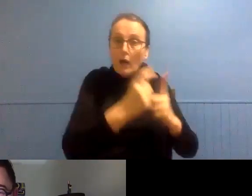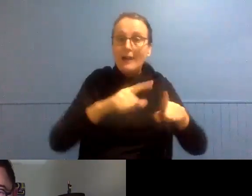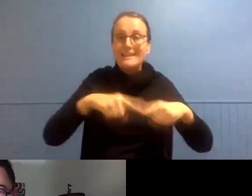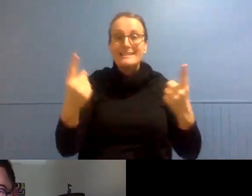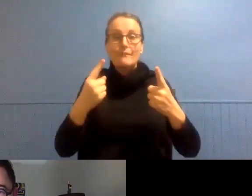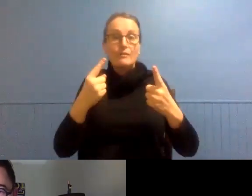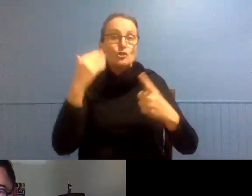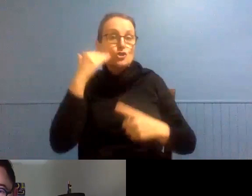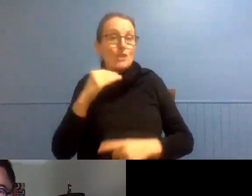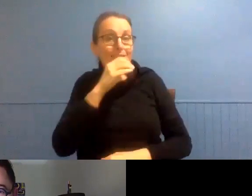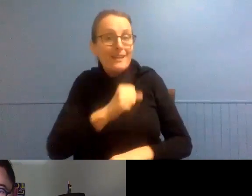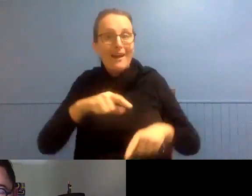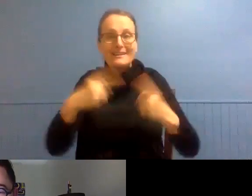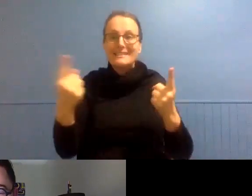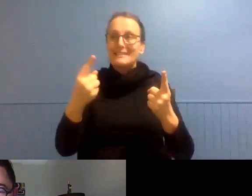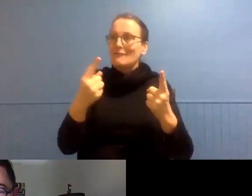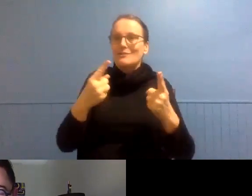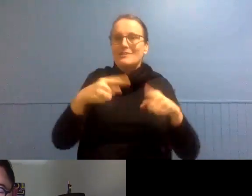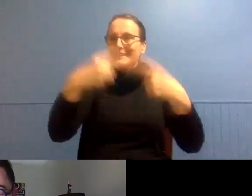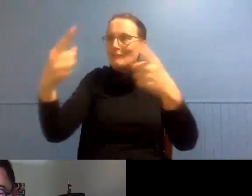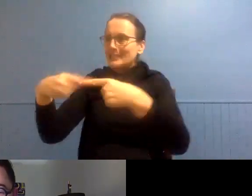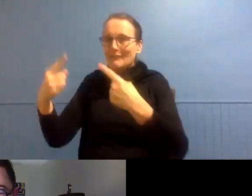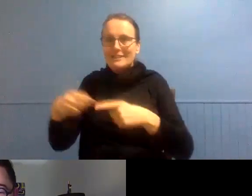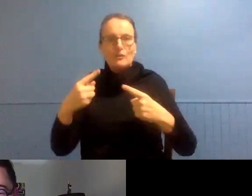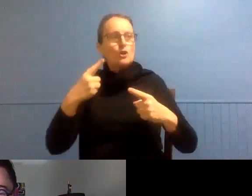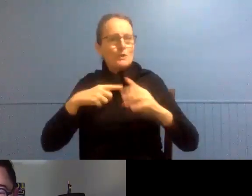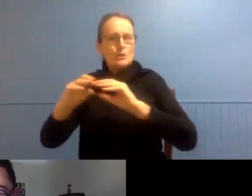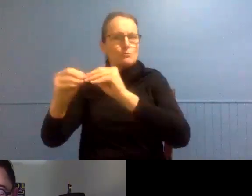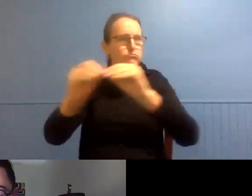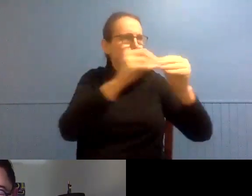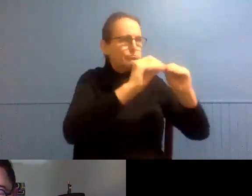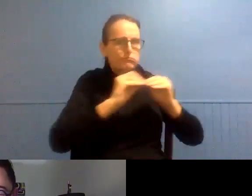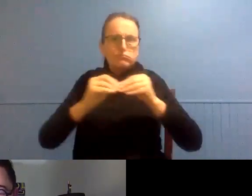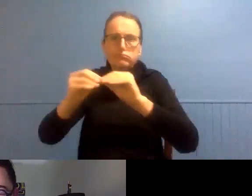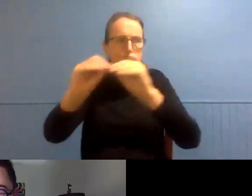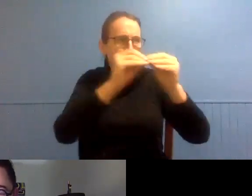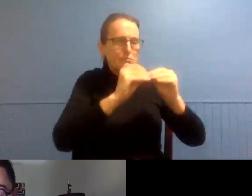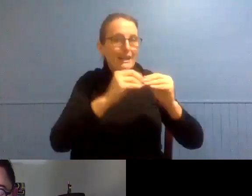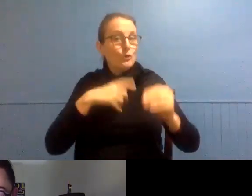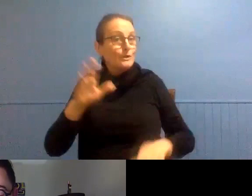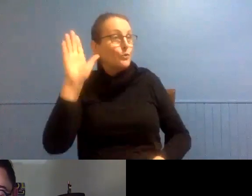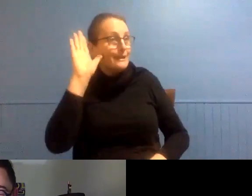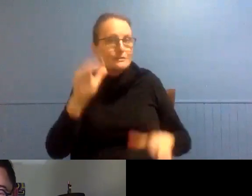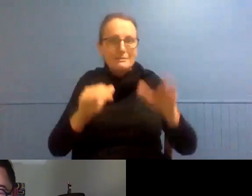that needs to be negotiated. You can't negotiate if you're not there to listen. That kind of feel.